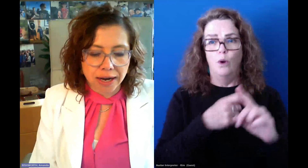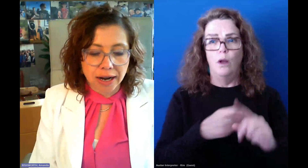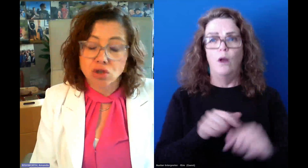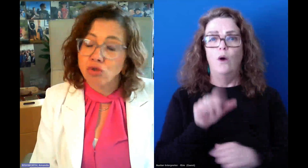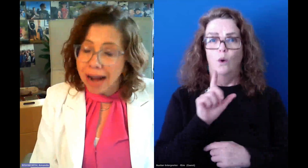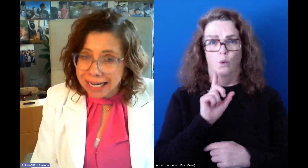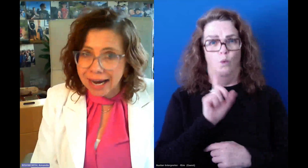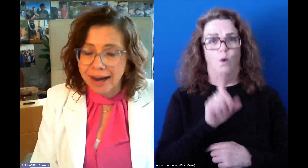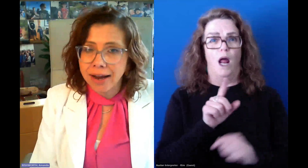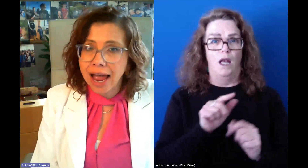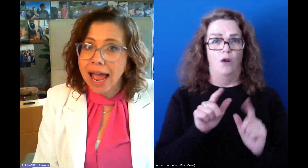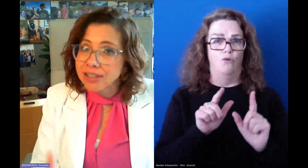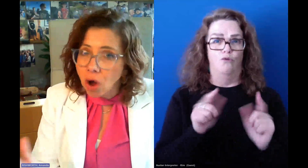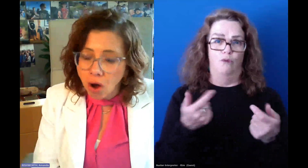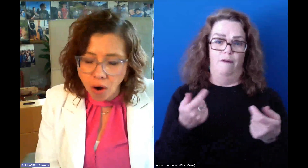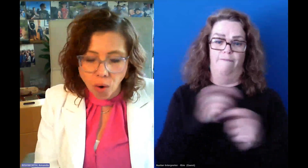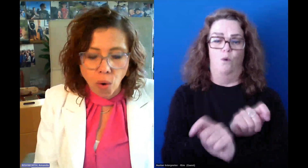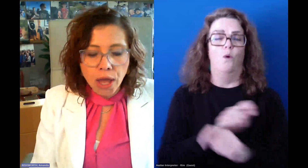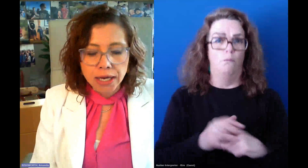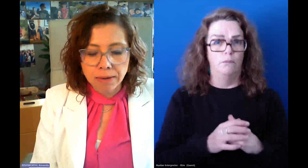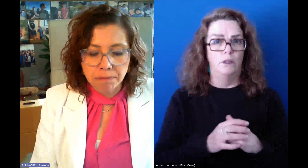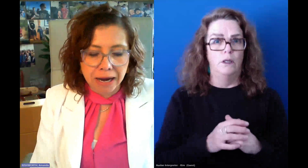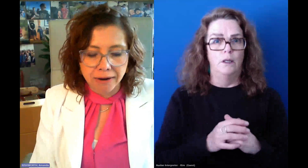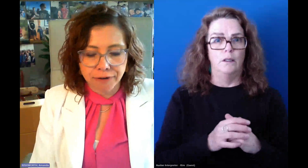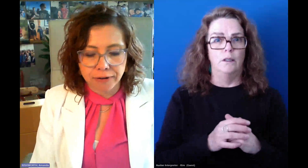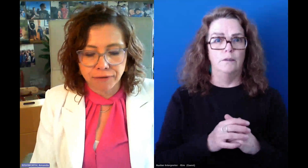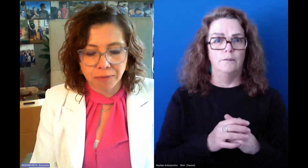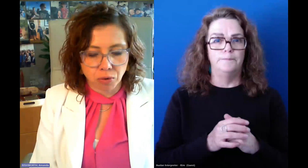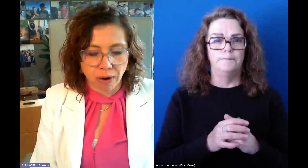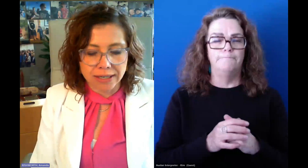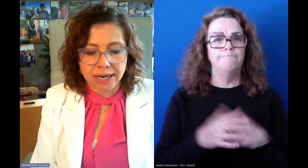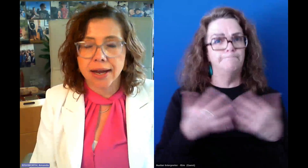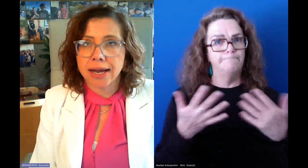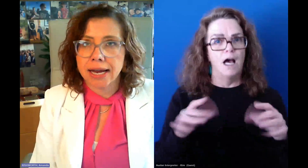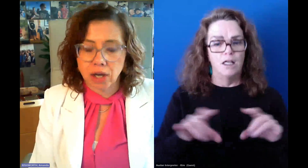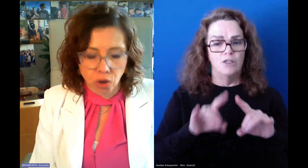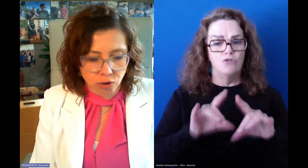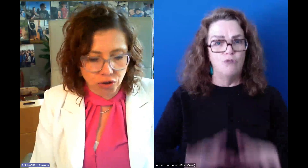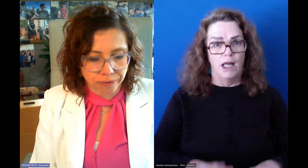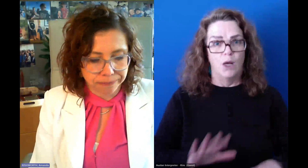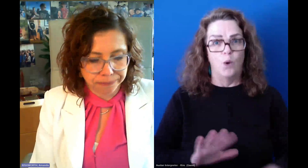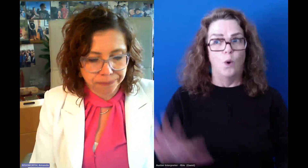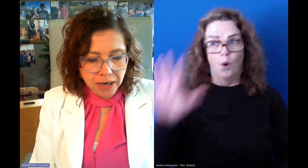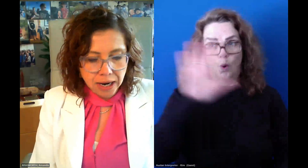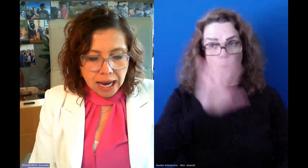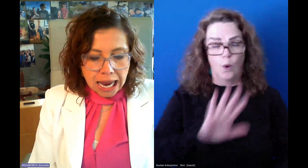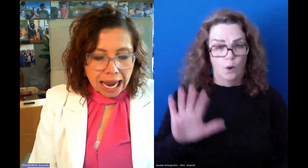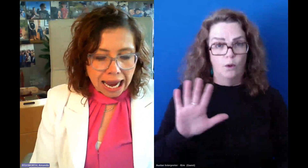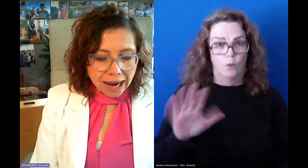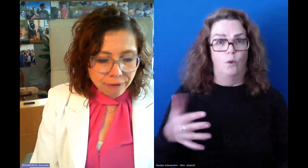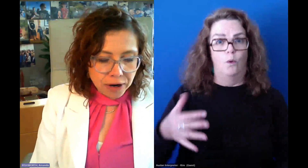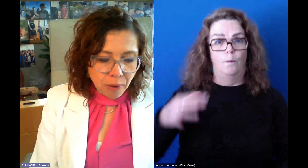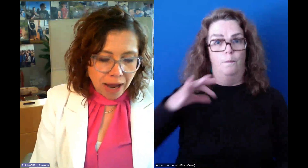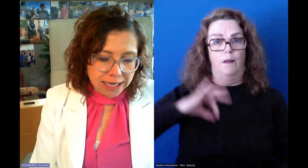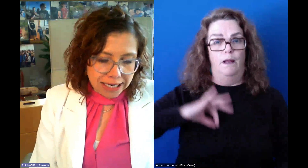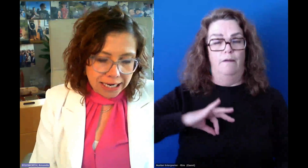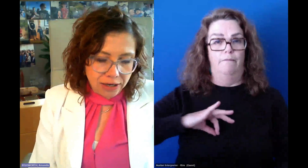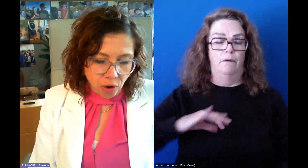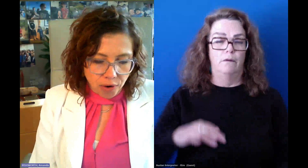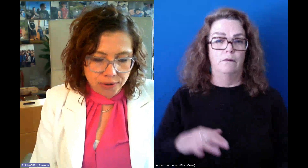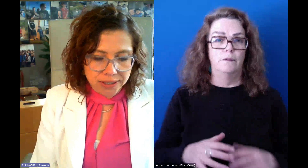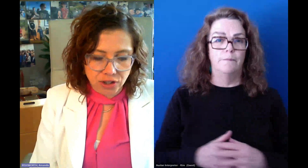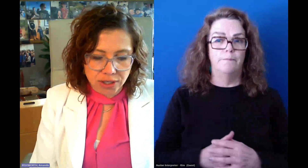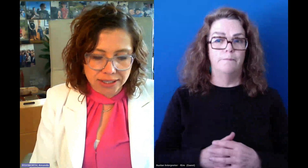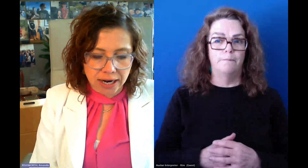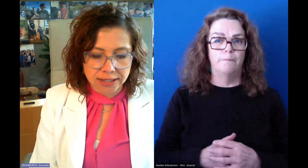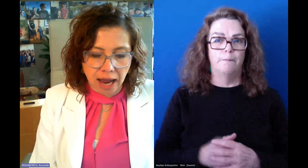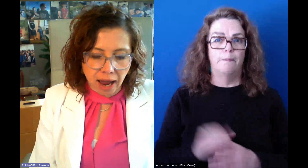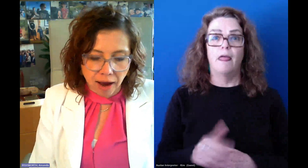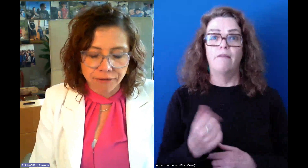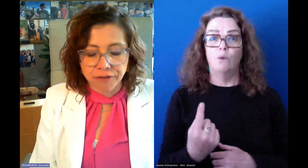that Australia as a whole can benefit from greater inclusion. Everyone here knows that just under half